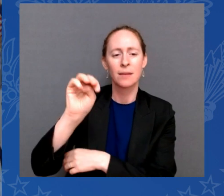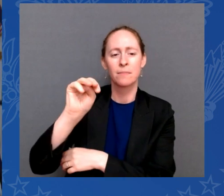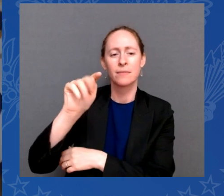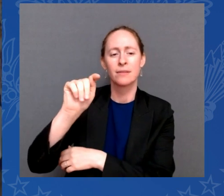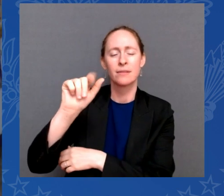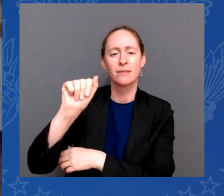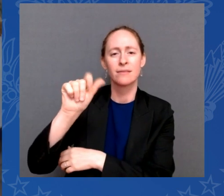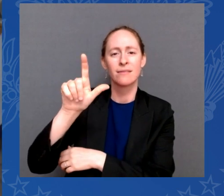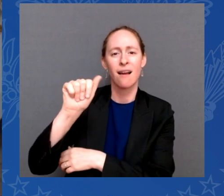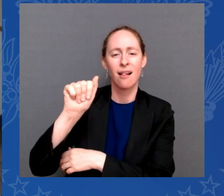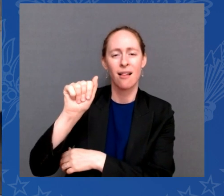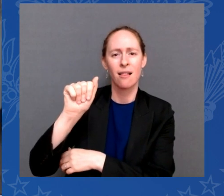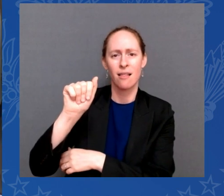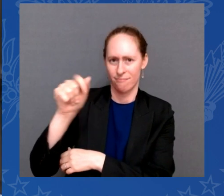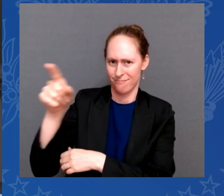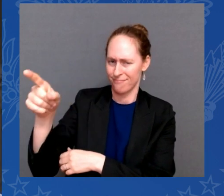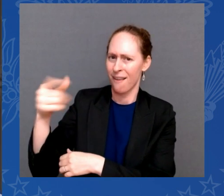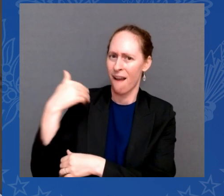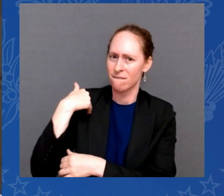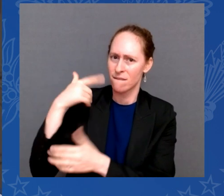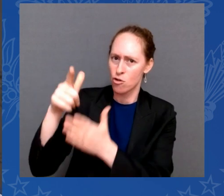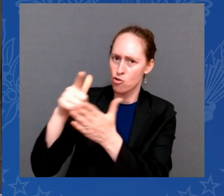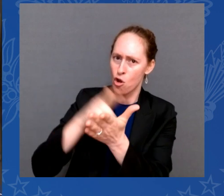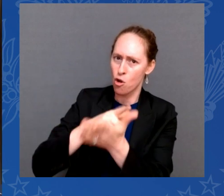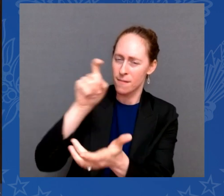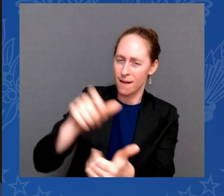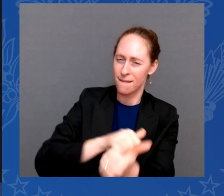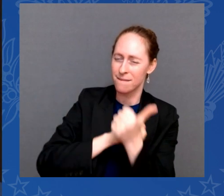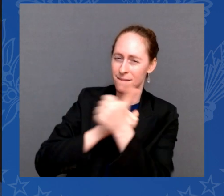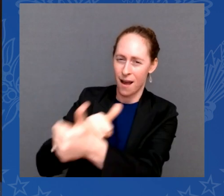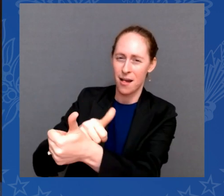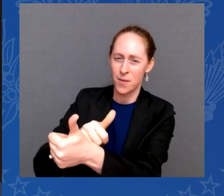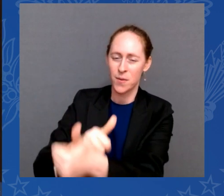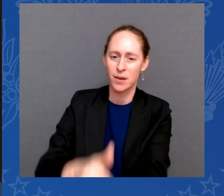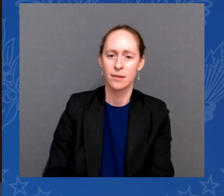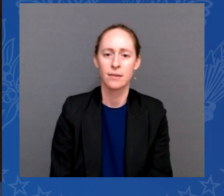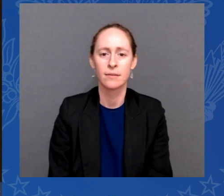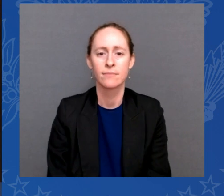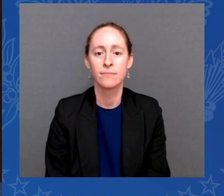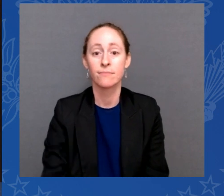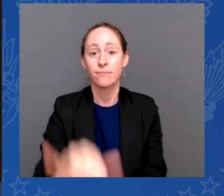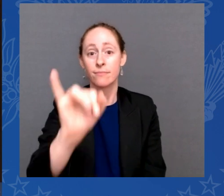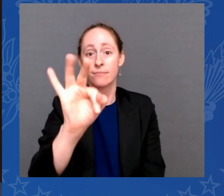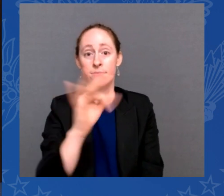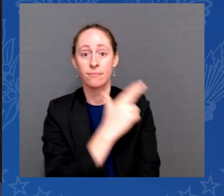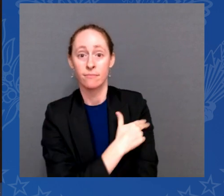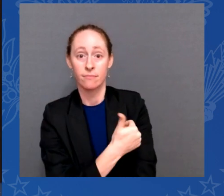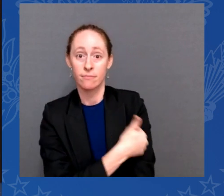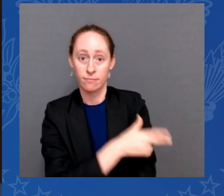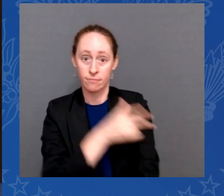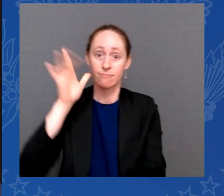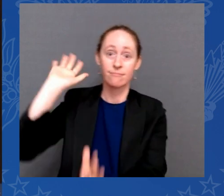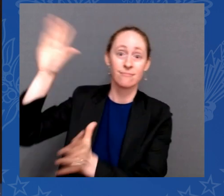funds to provide necessary stabilizing treatment to people suffering from an emergency medical condition.